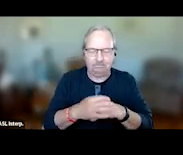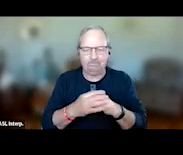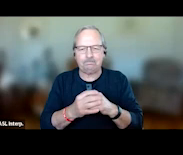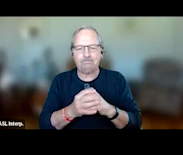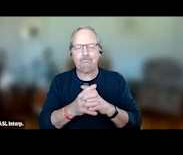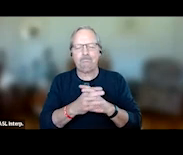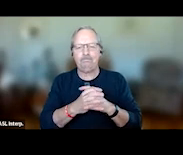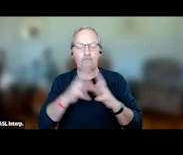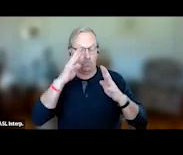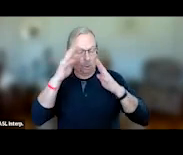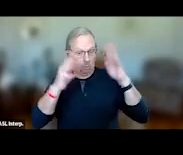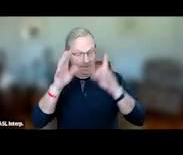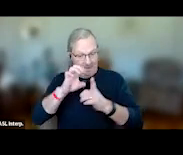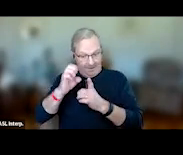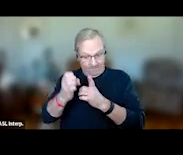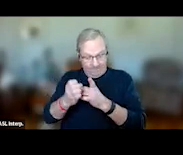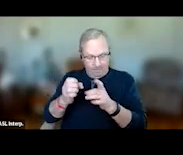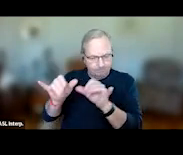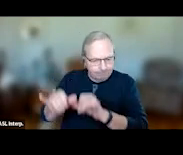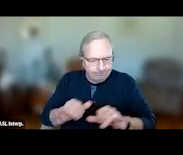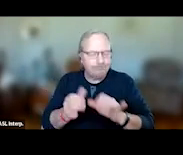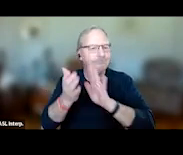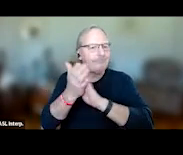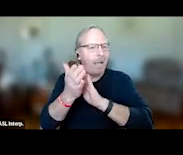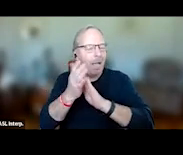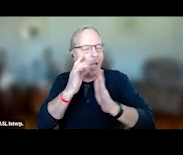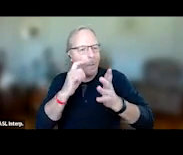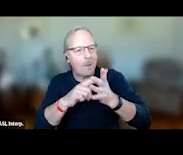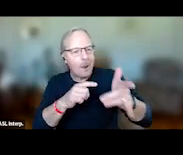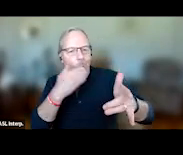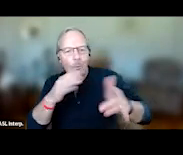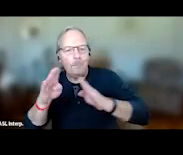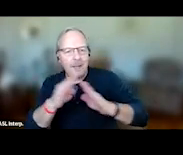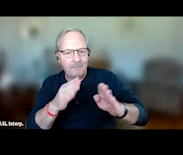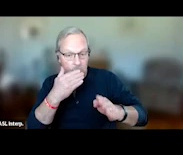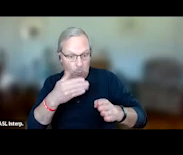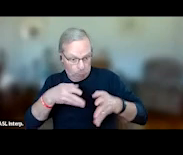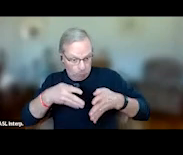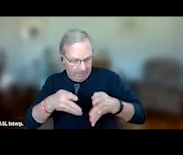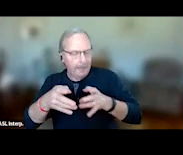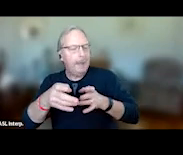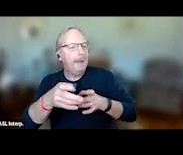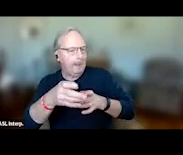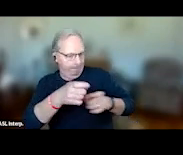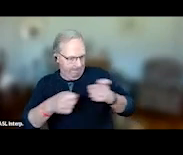Creating an environment that consistently praises or recognizes good behavior is a good way to manage the social environment.